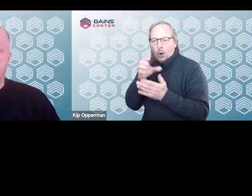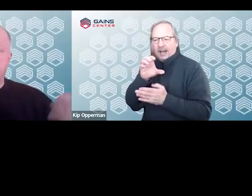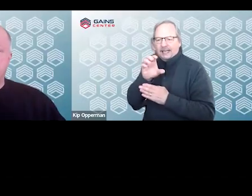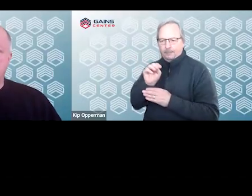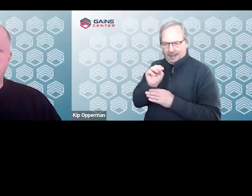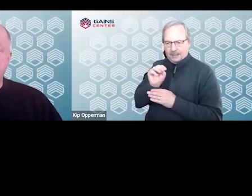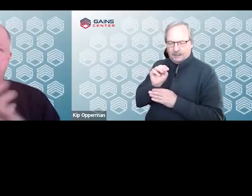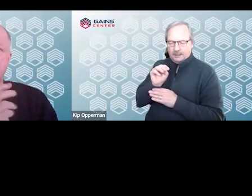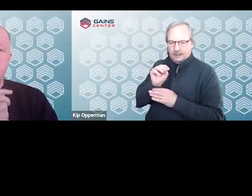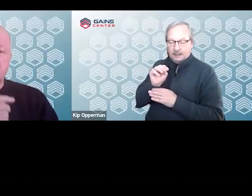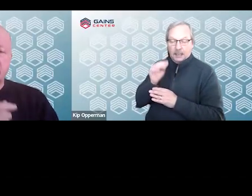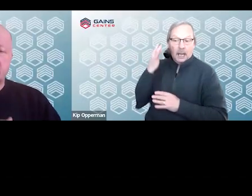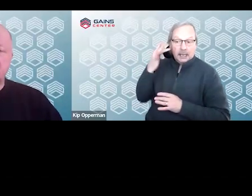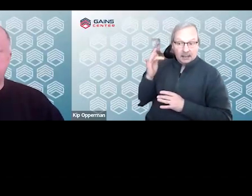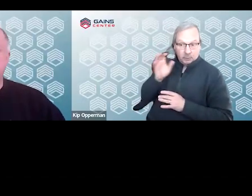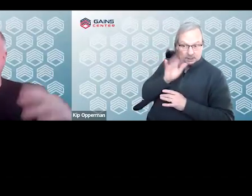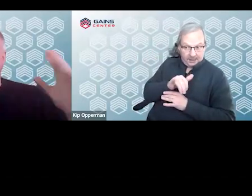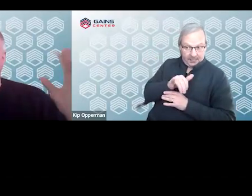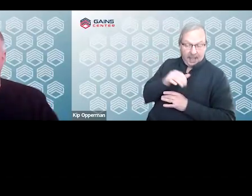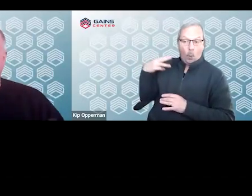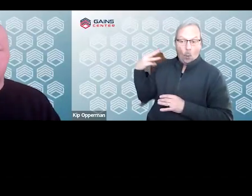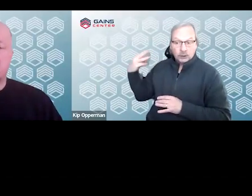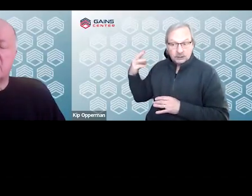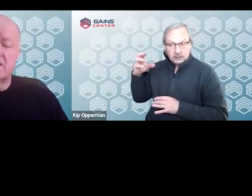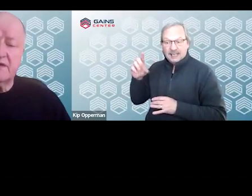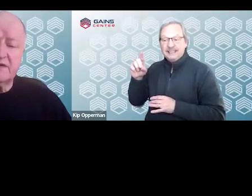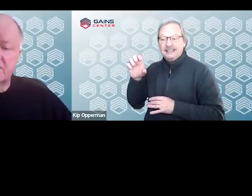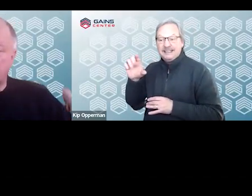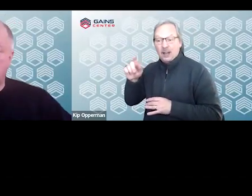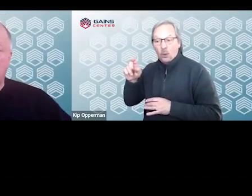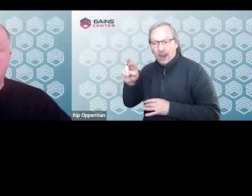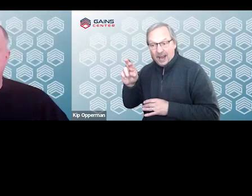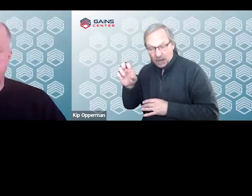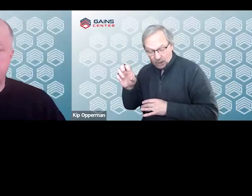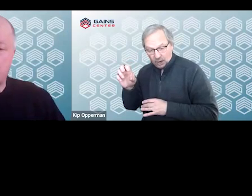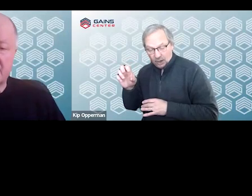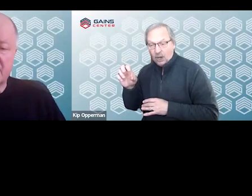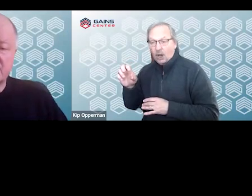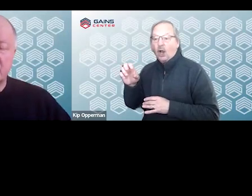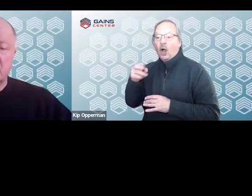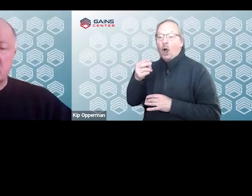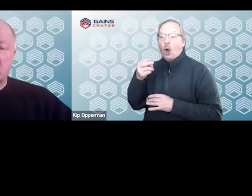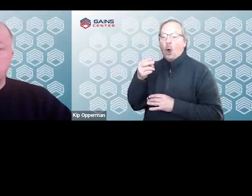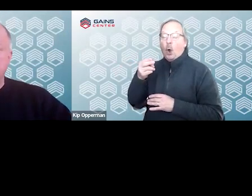California's done this. Washington's done this. Delaware's done this. Hawaii is in process.